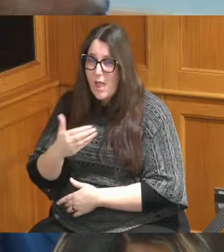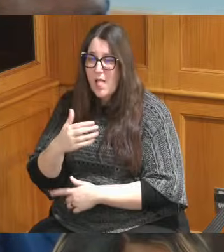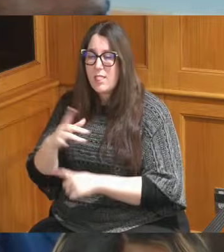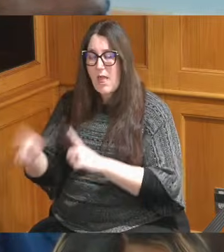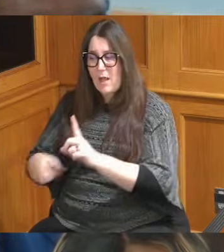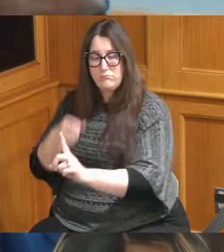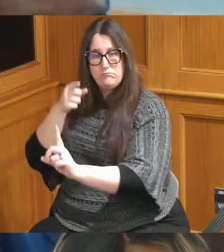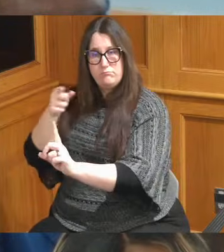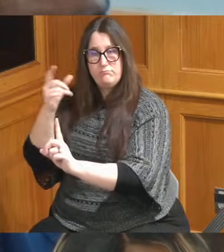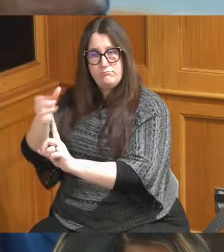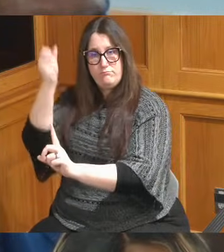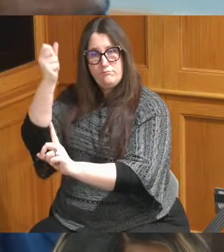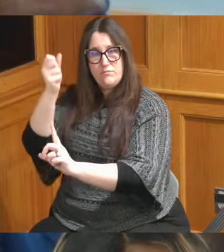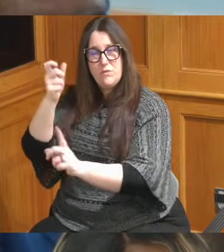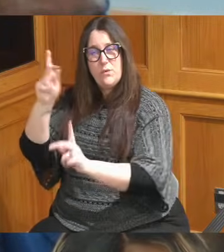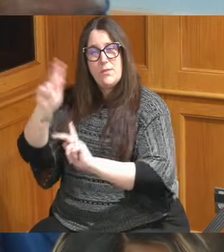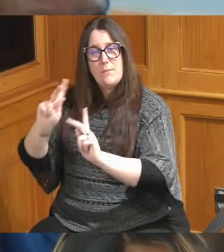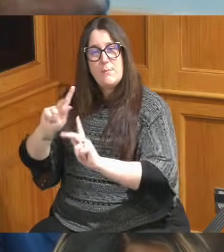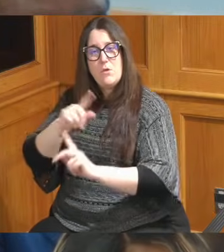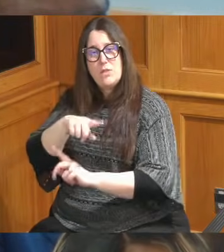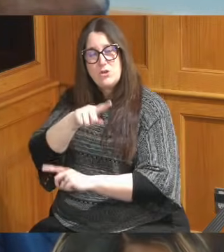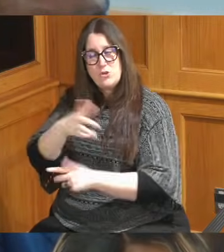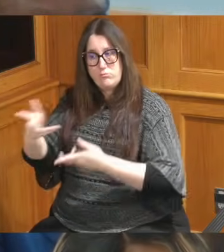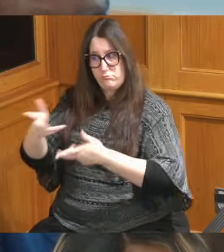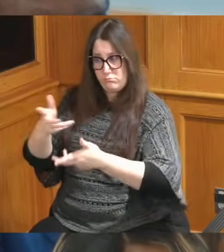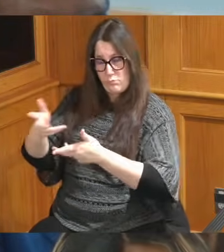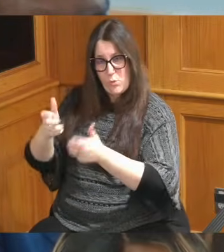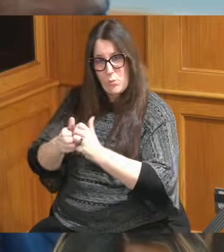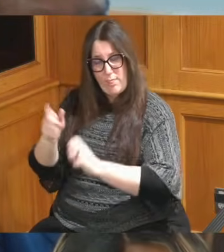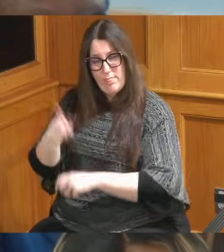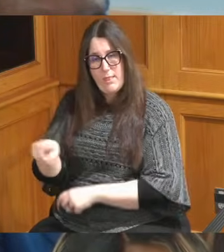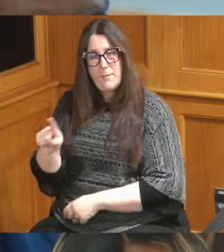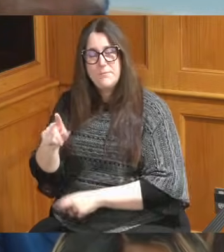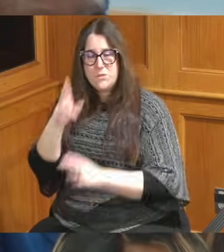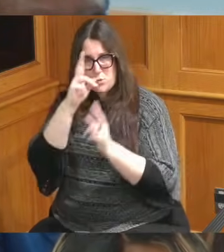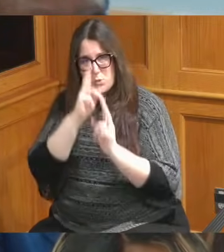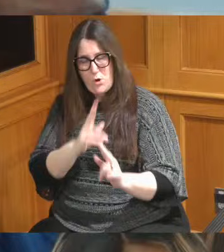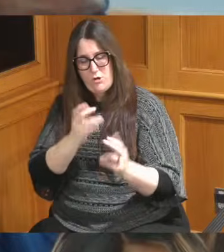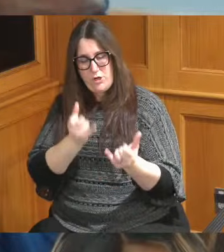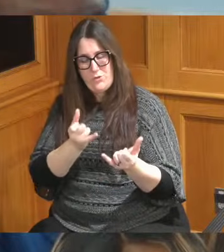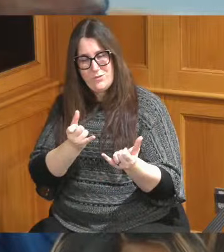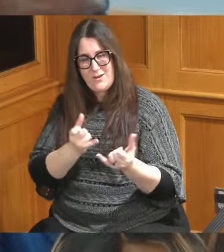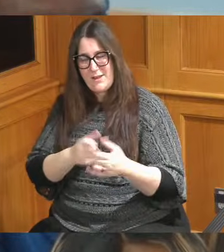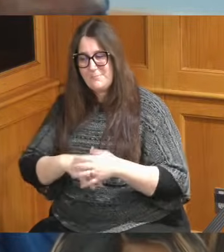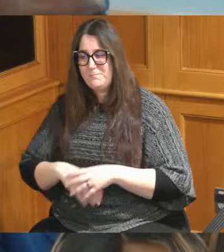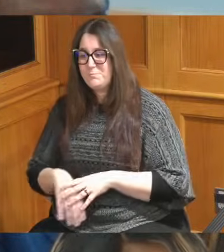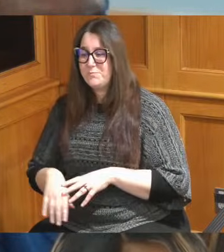with the folks that you interact with. So really really glad to honor you today. So whereas during